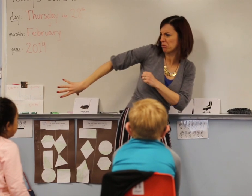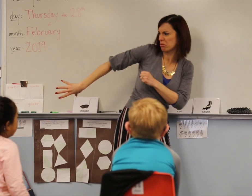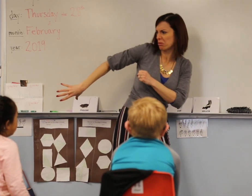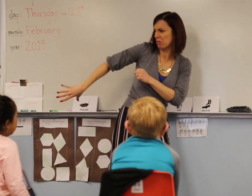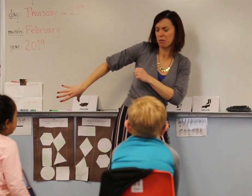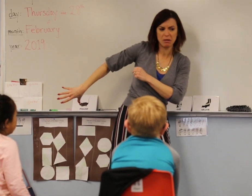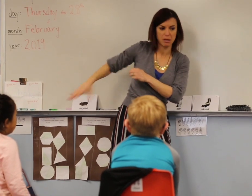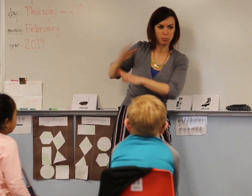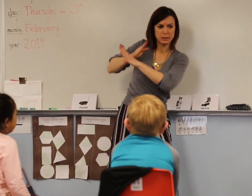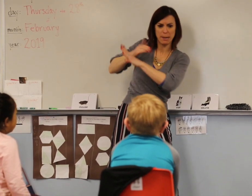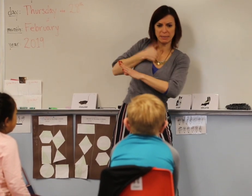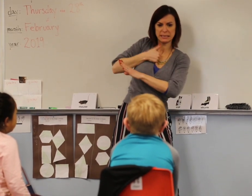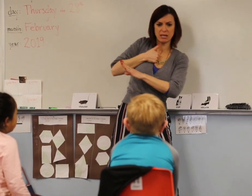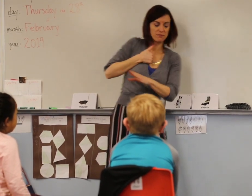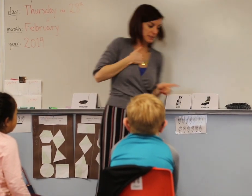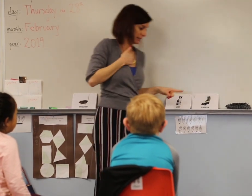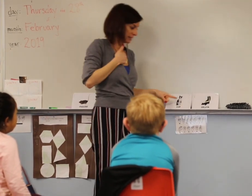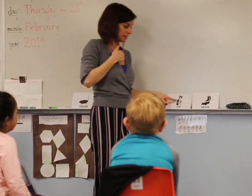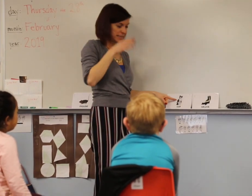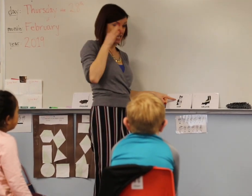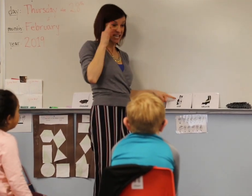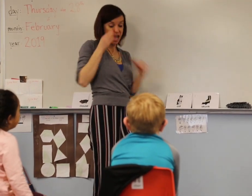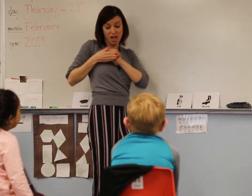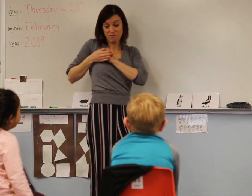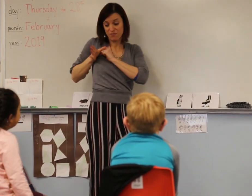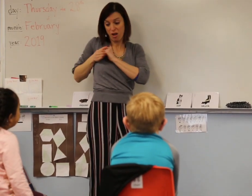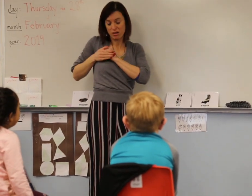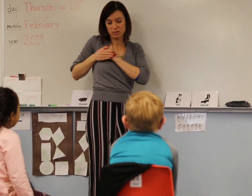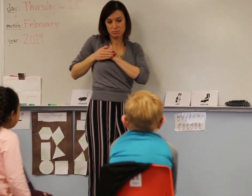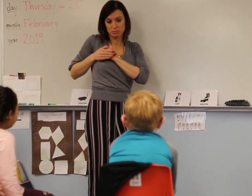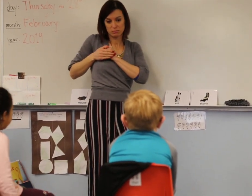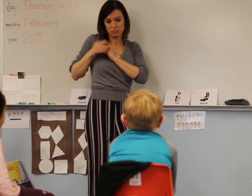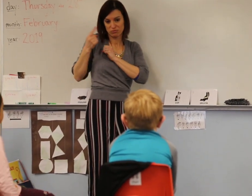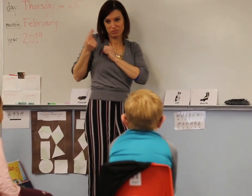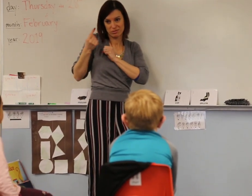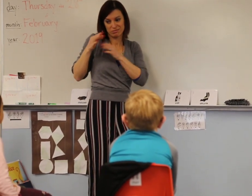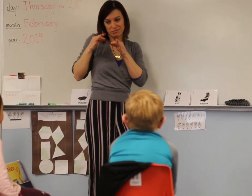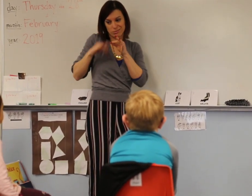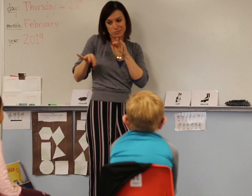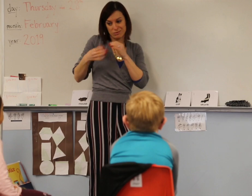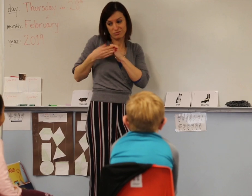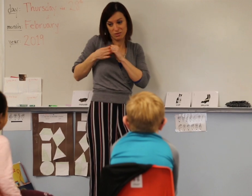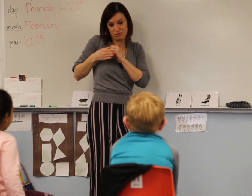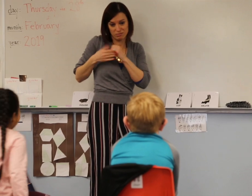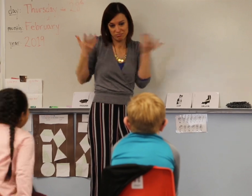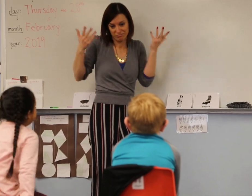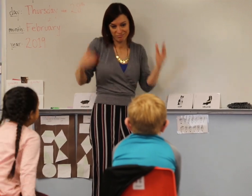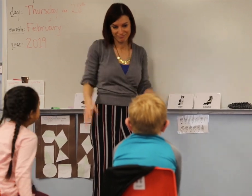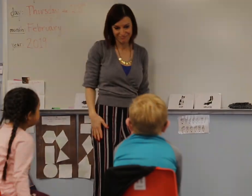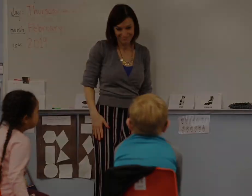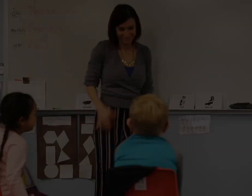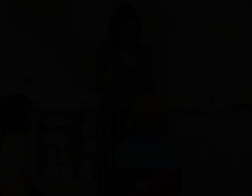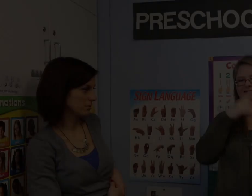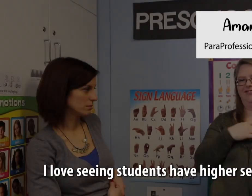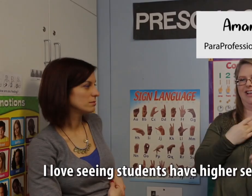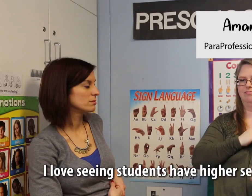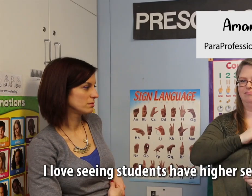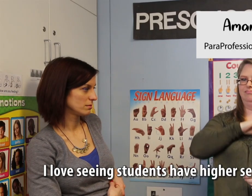first day of school or the first day that they are finally accessing language it's like their birthday for their brain